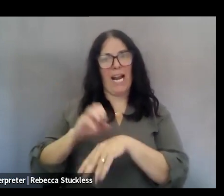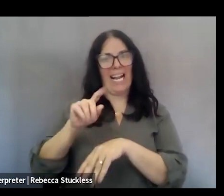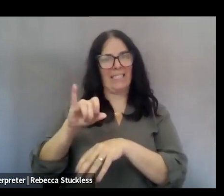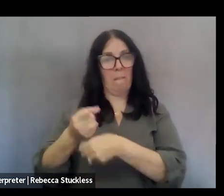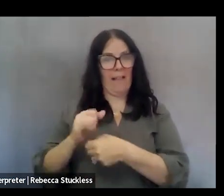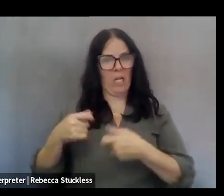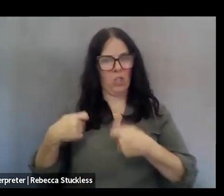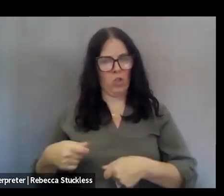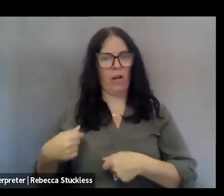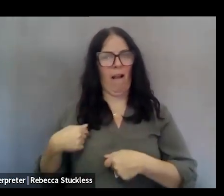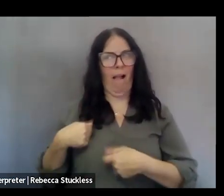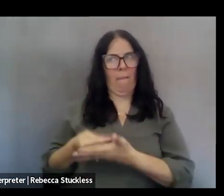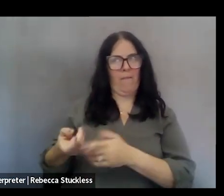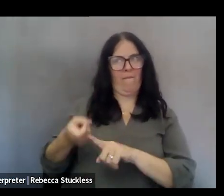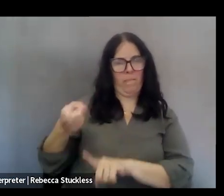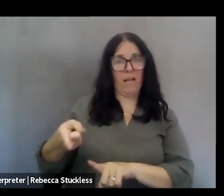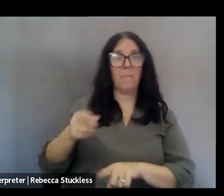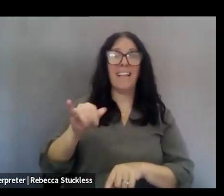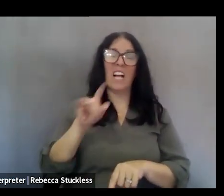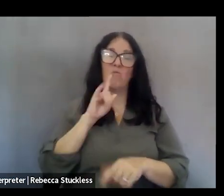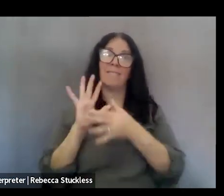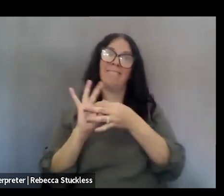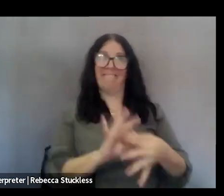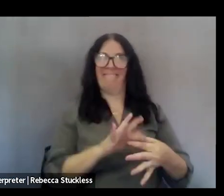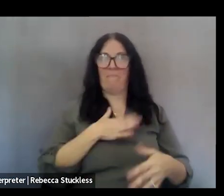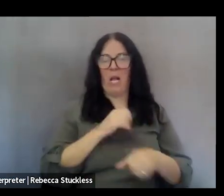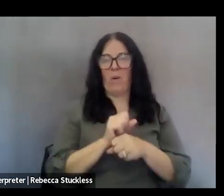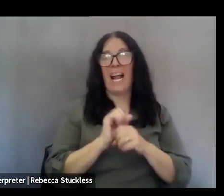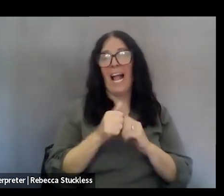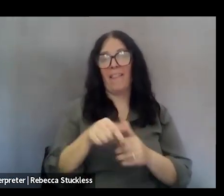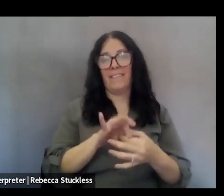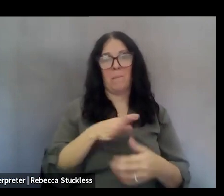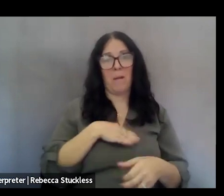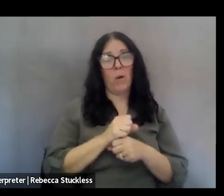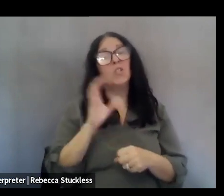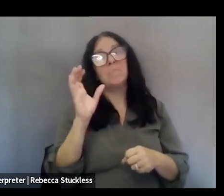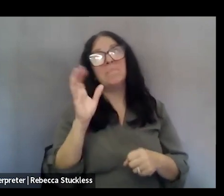this figures into my work. It actually kind of like strangely doesn't.